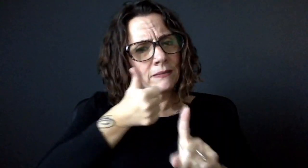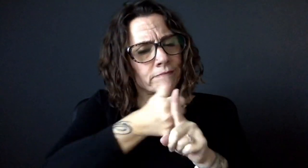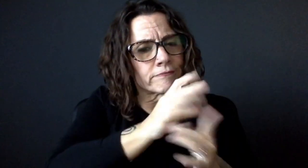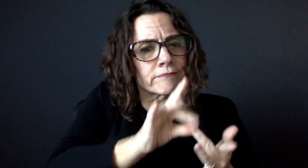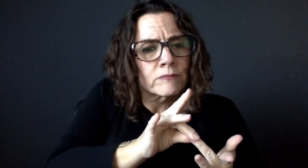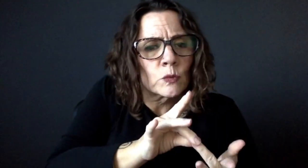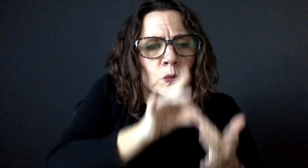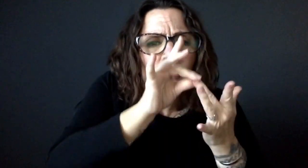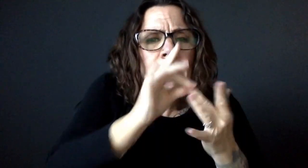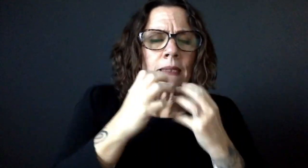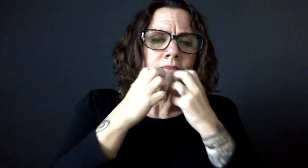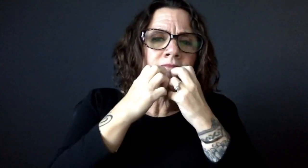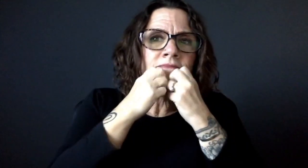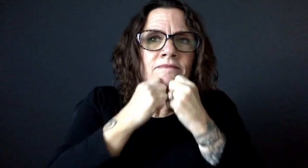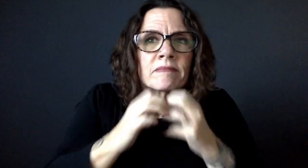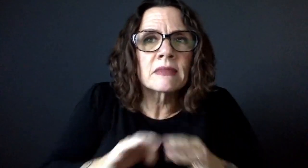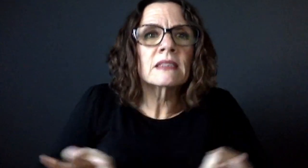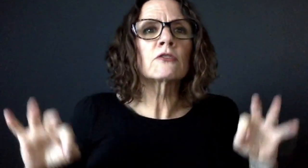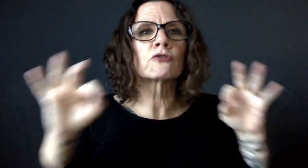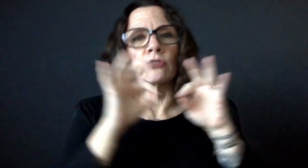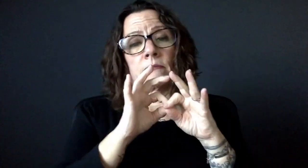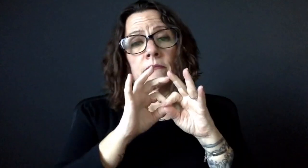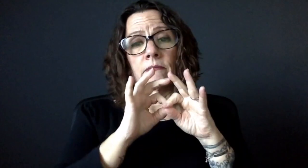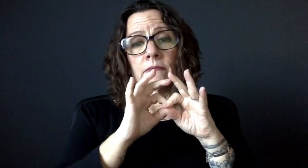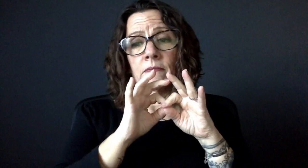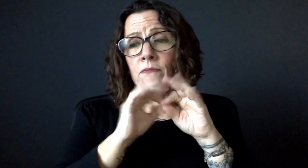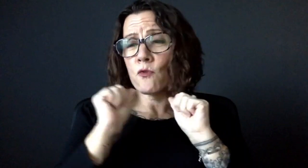are unique and essential,